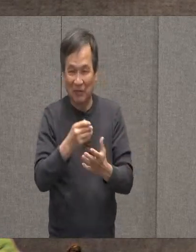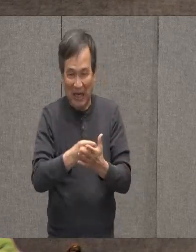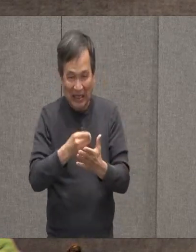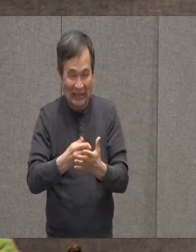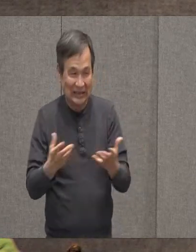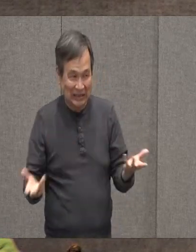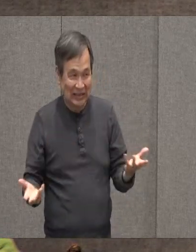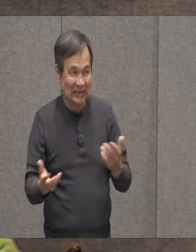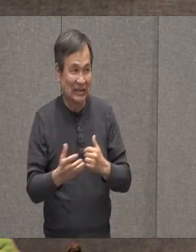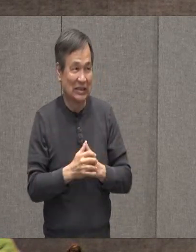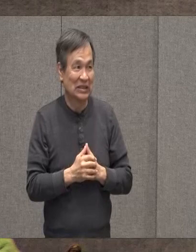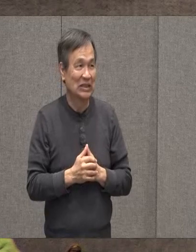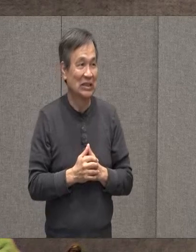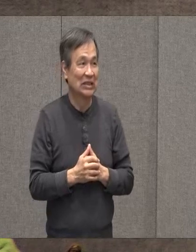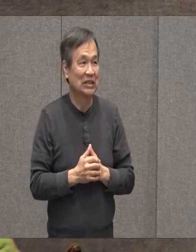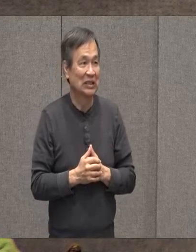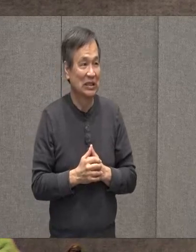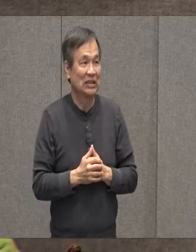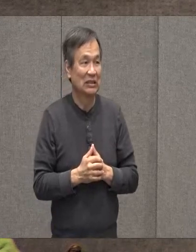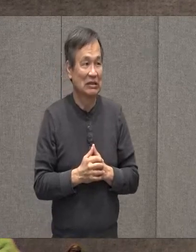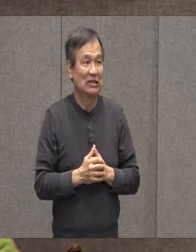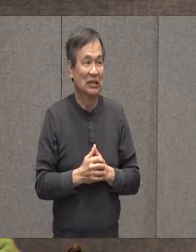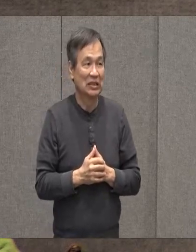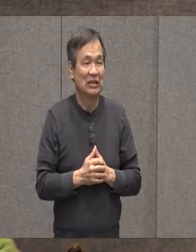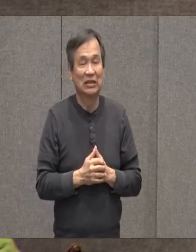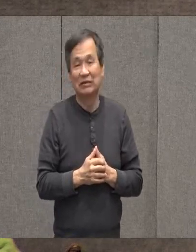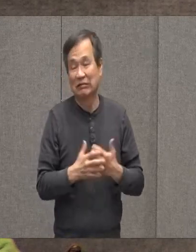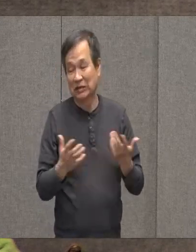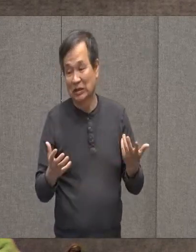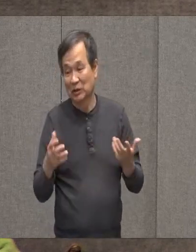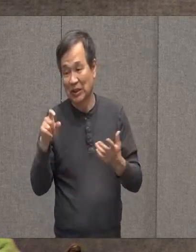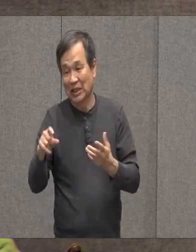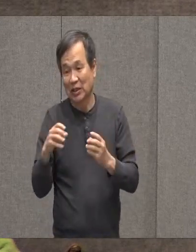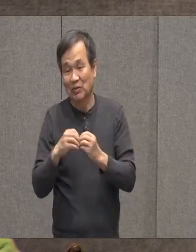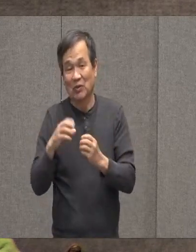How much more do we need? Another $50,000 right.